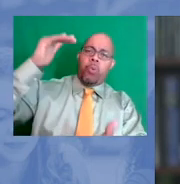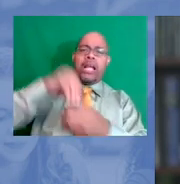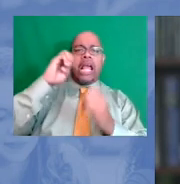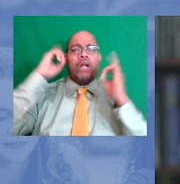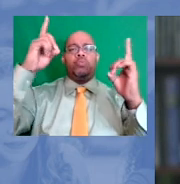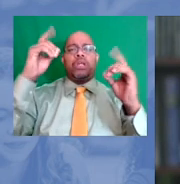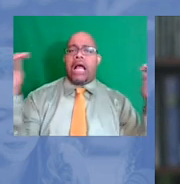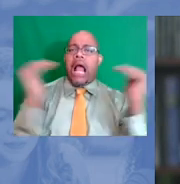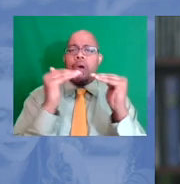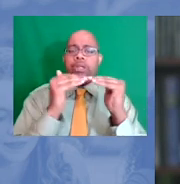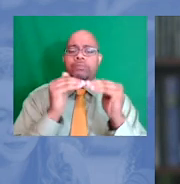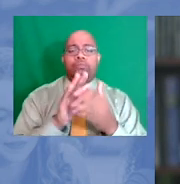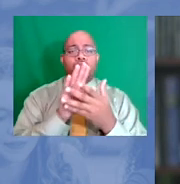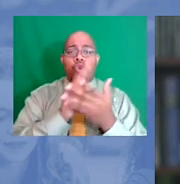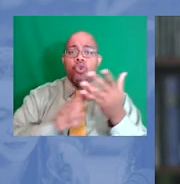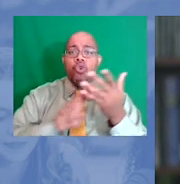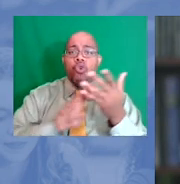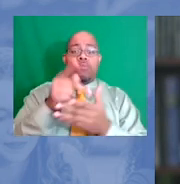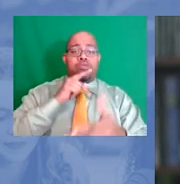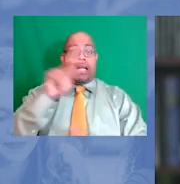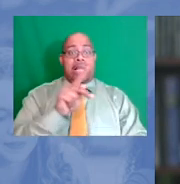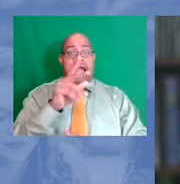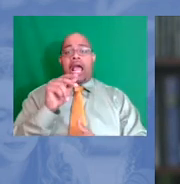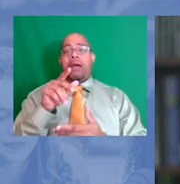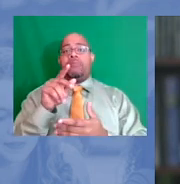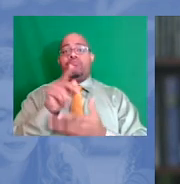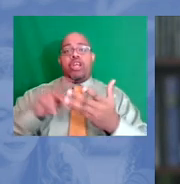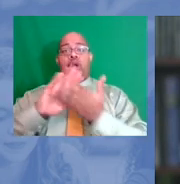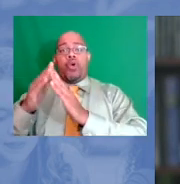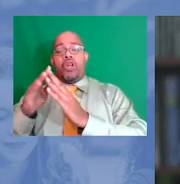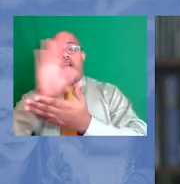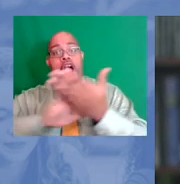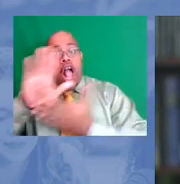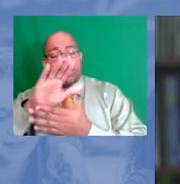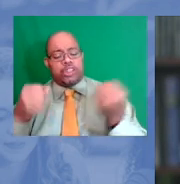UNIVERSAL PRE K AND FREE COMMUNITY COLLEGE SUPPORT 100 BILLION IN INVESTMENTS IN SCHOOL